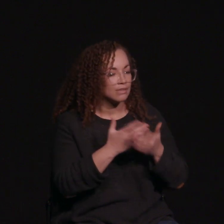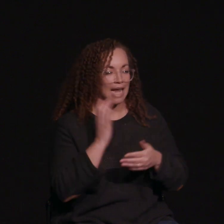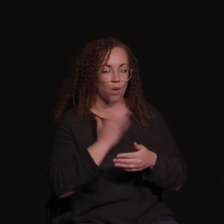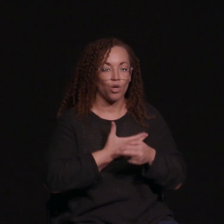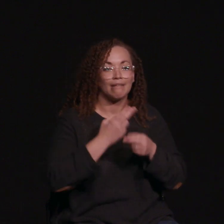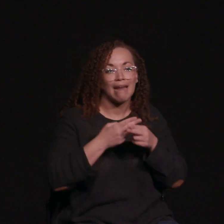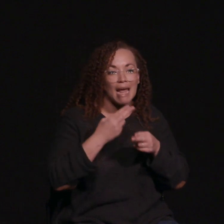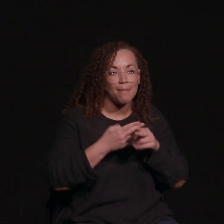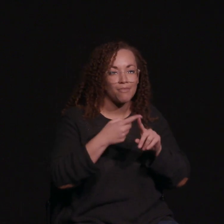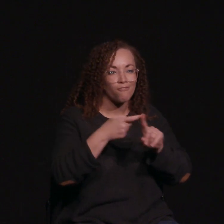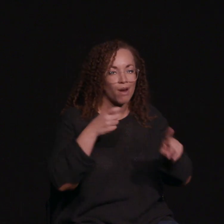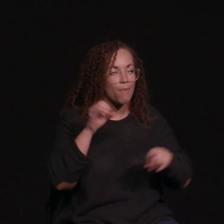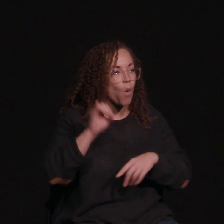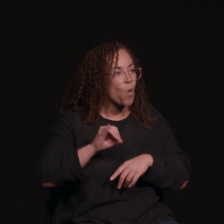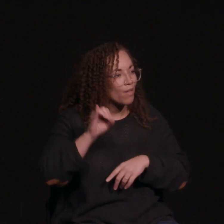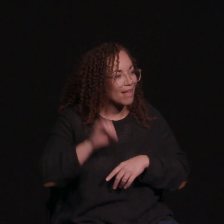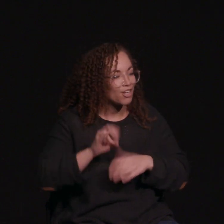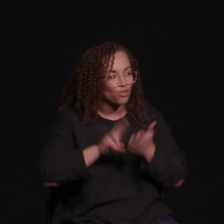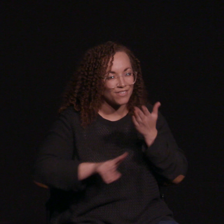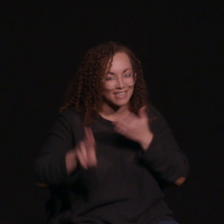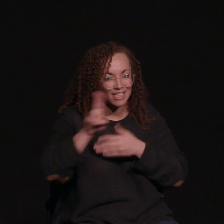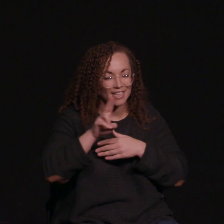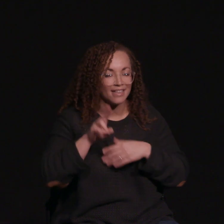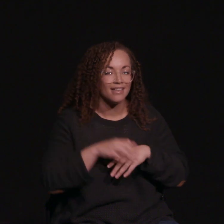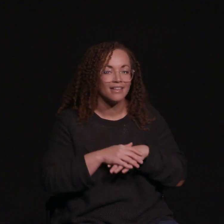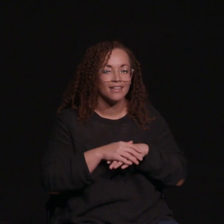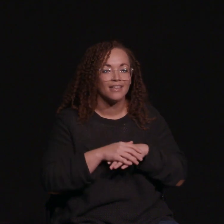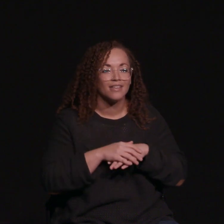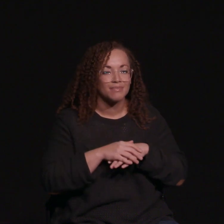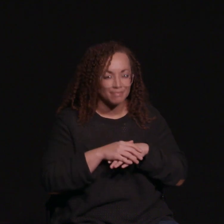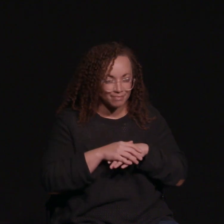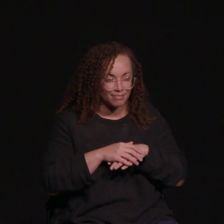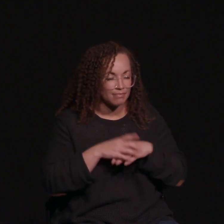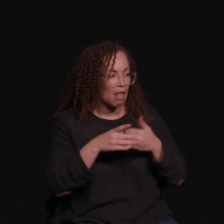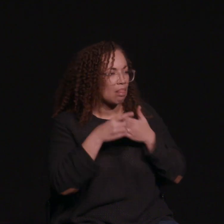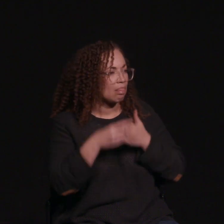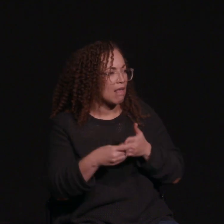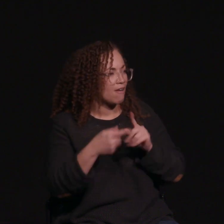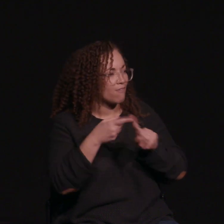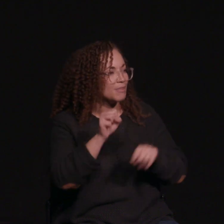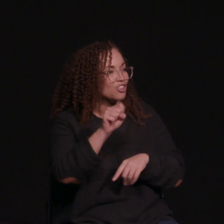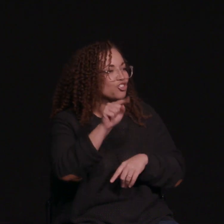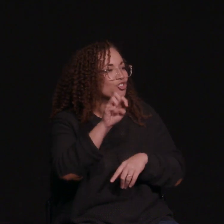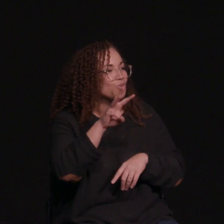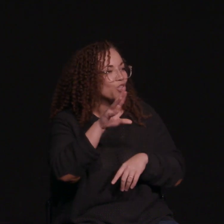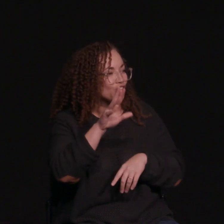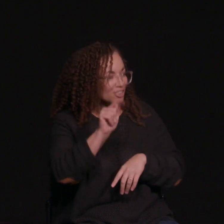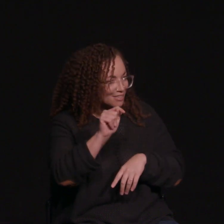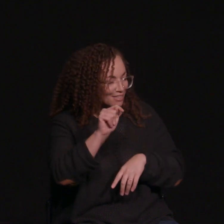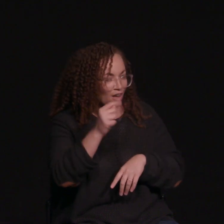University UK, spearheaded by the late great Stuart Hall,